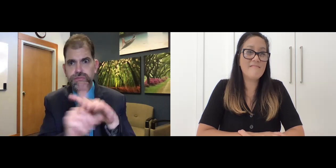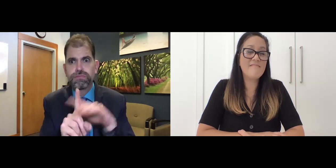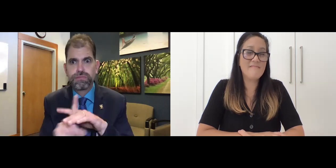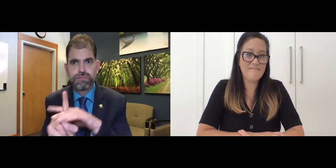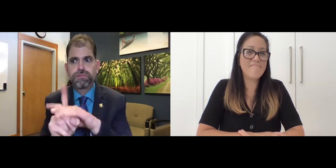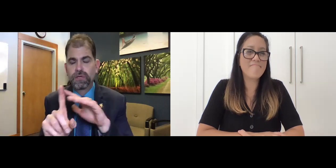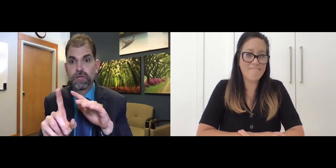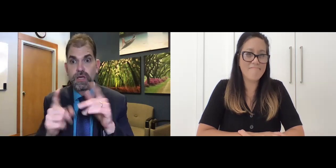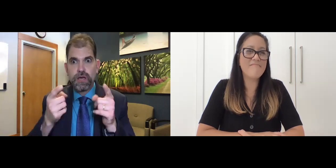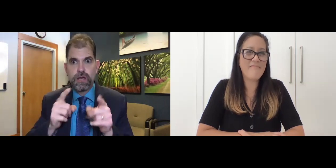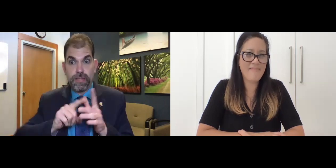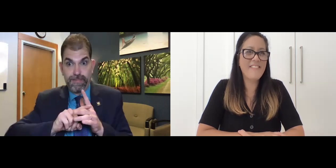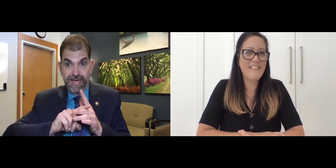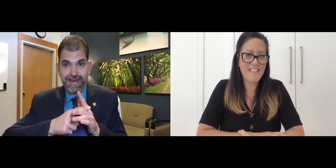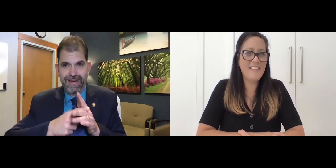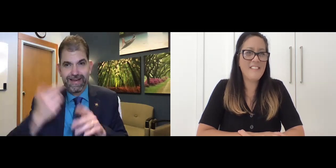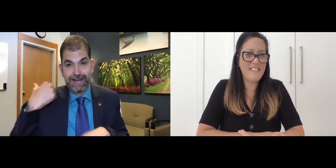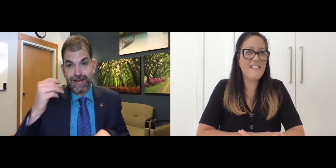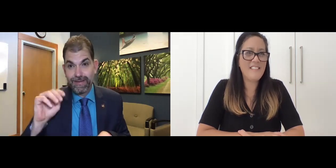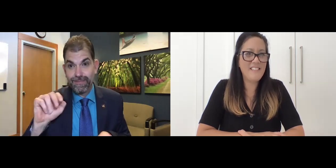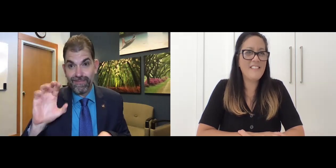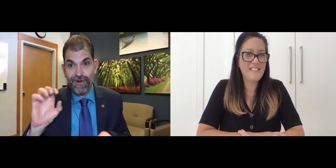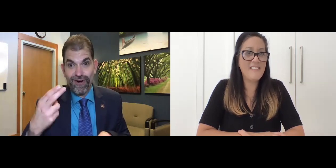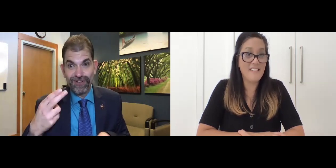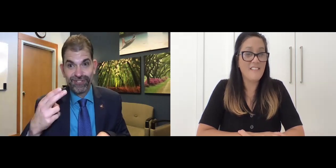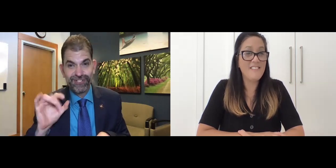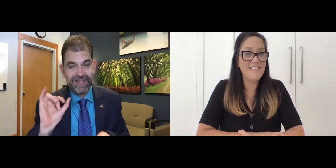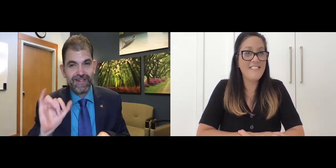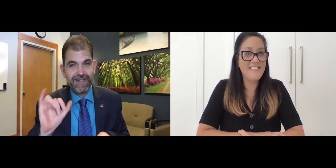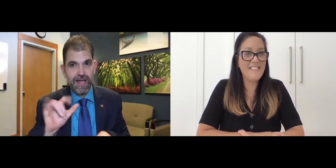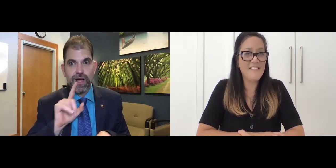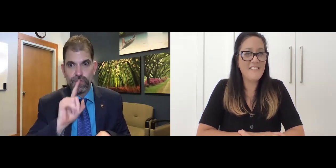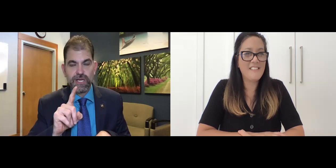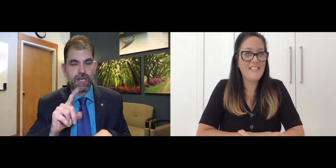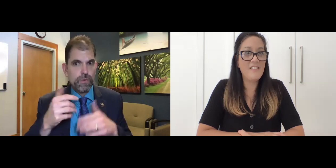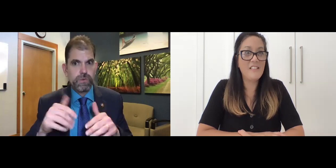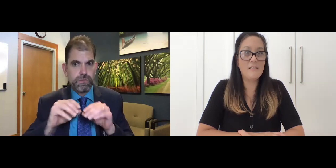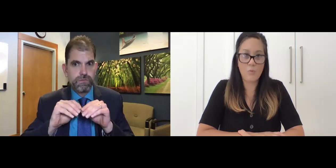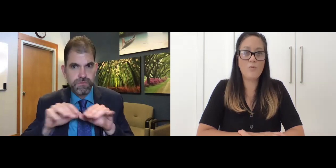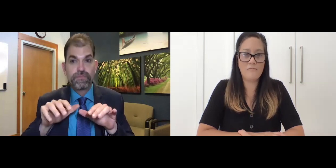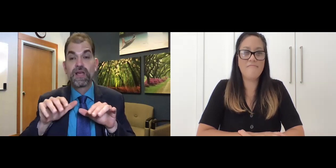this situation. In the beginning, back in March